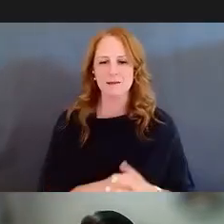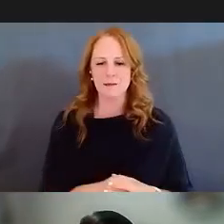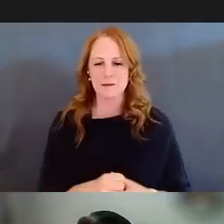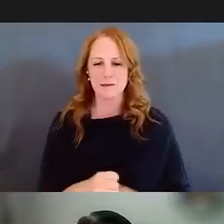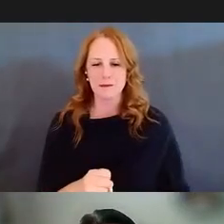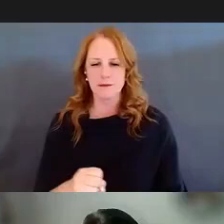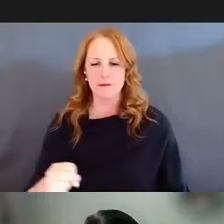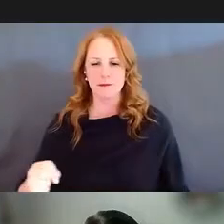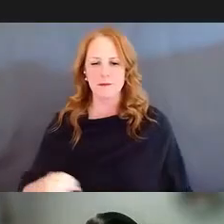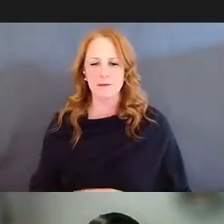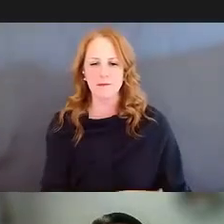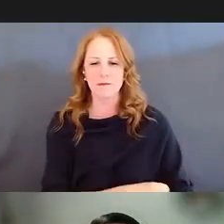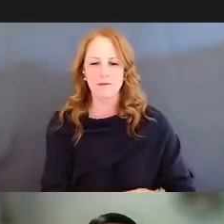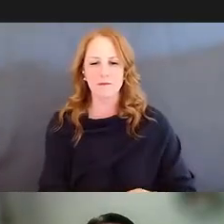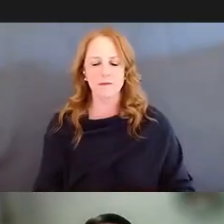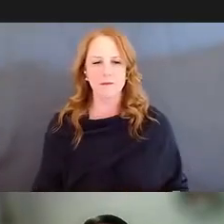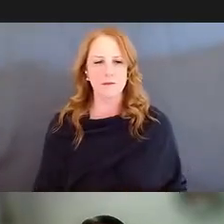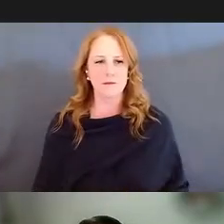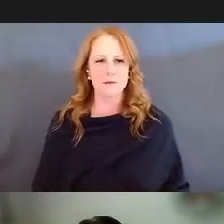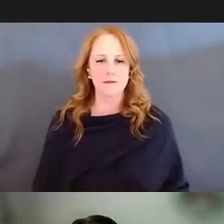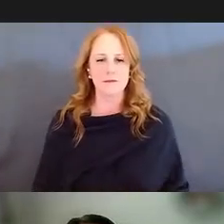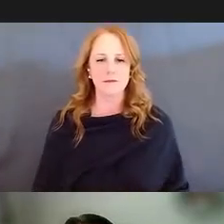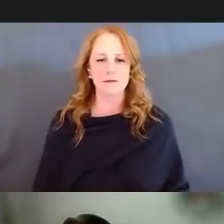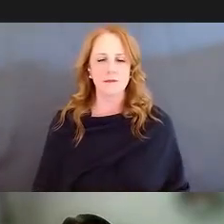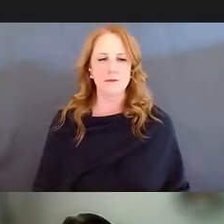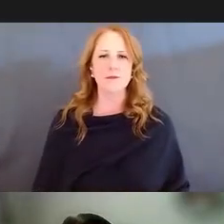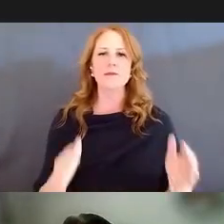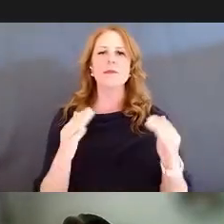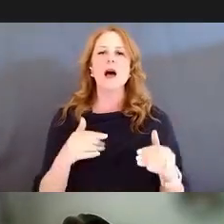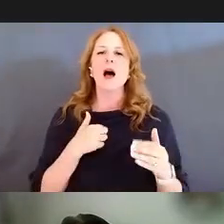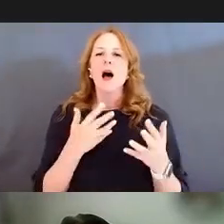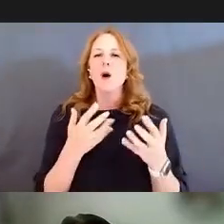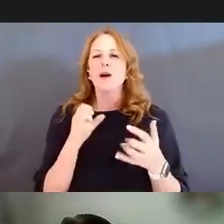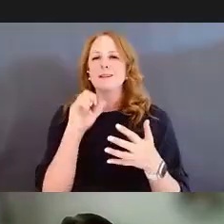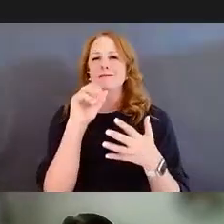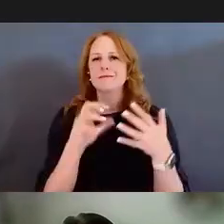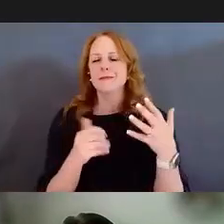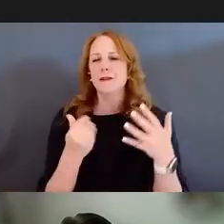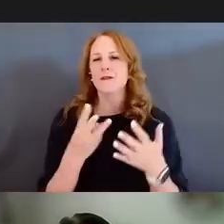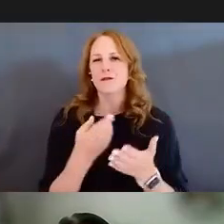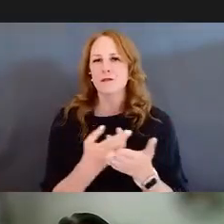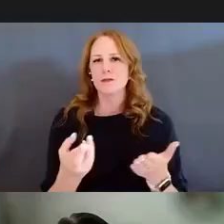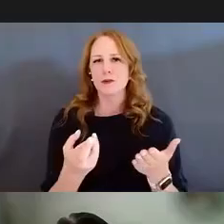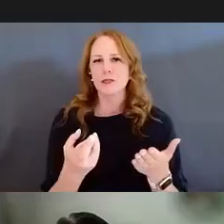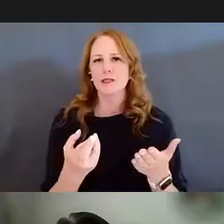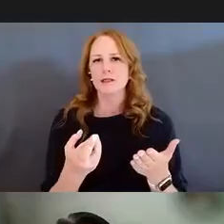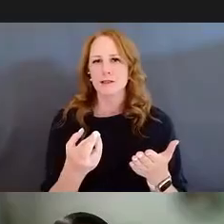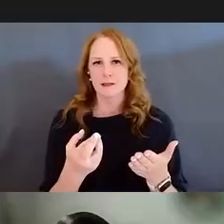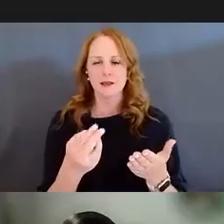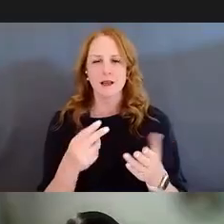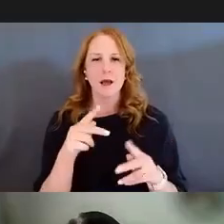Next slide. So I wanted to supply a few uh resources for people to look to. I can share